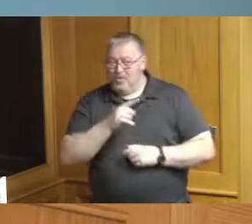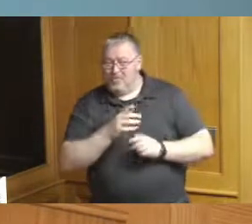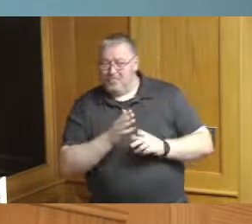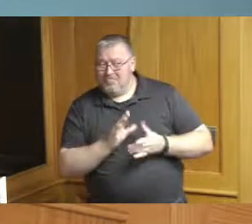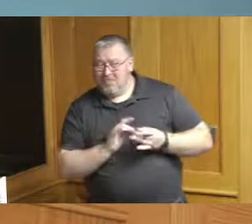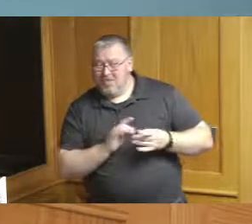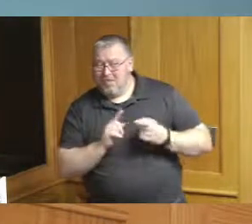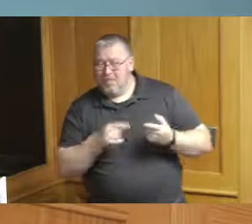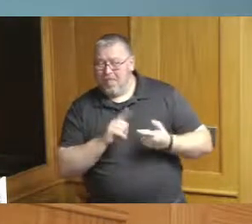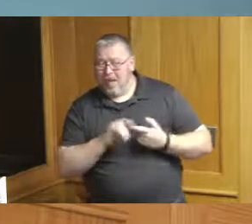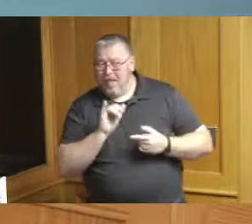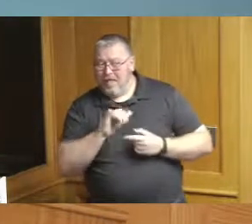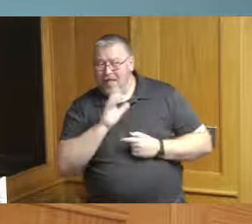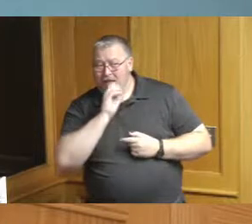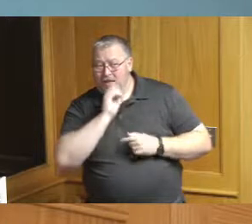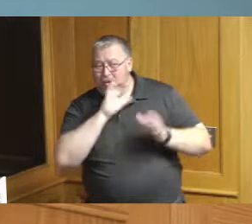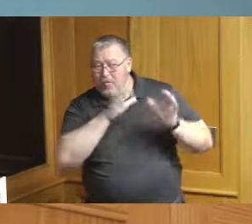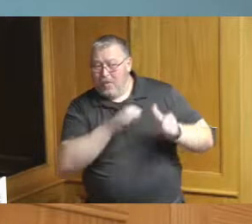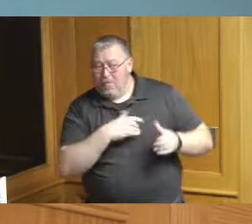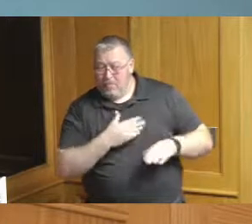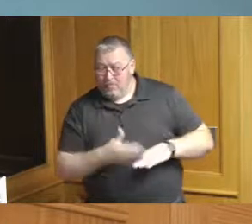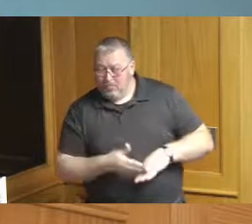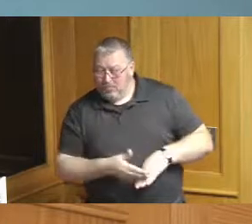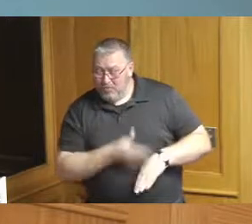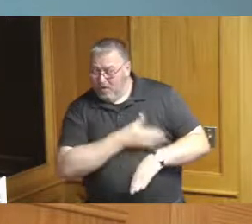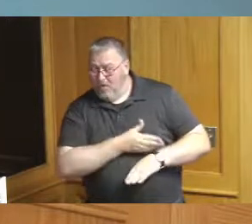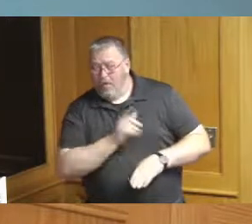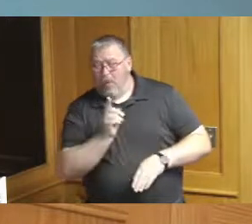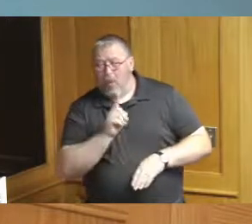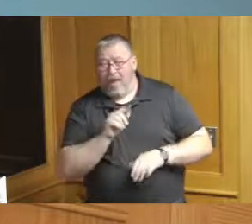demographics and have we made improvements or where are the areas that we need to